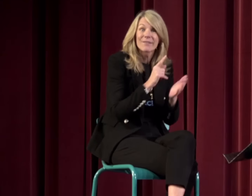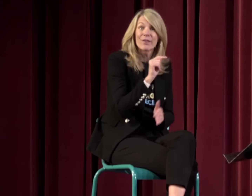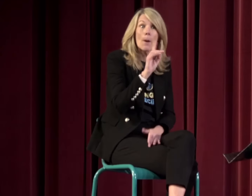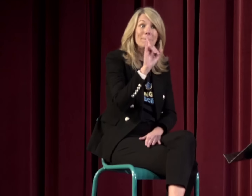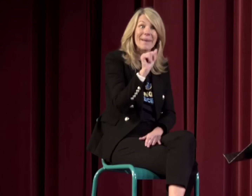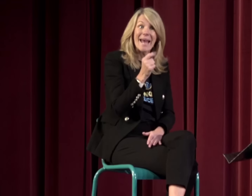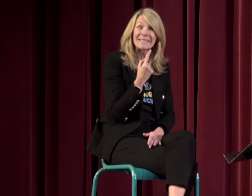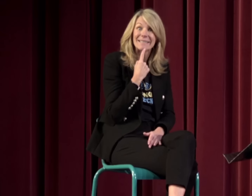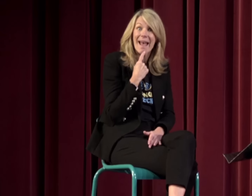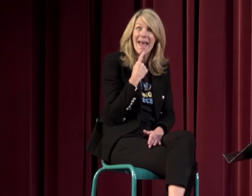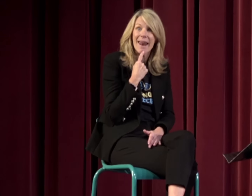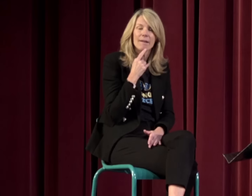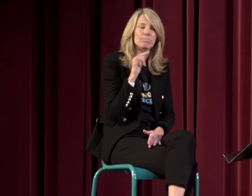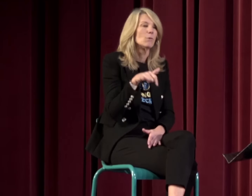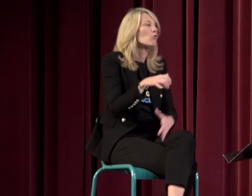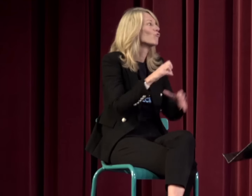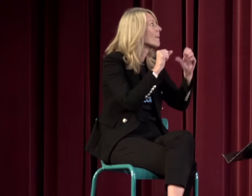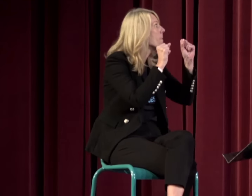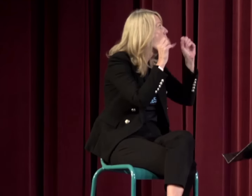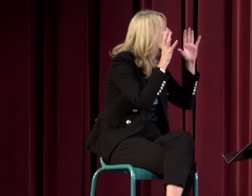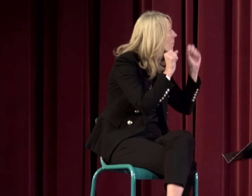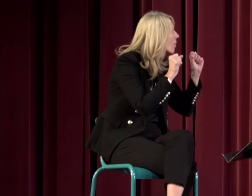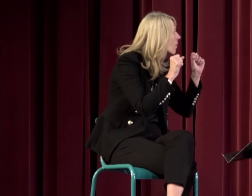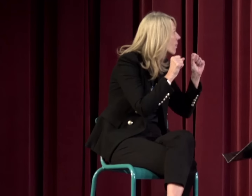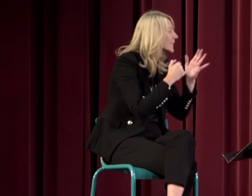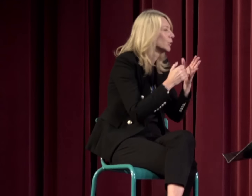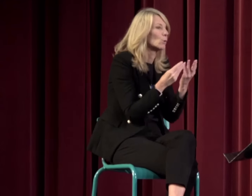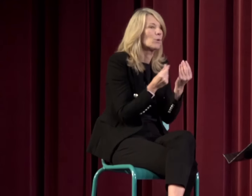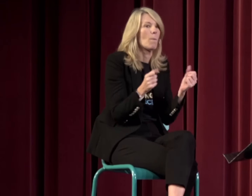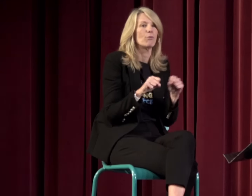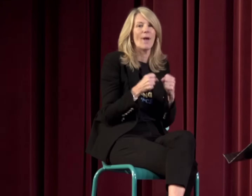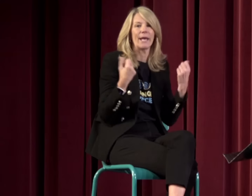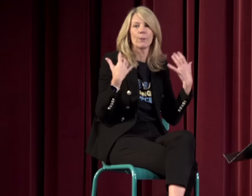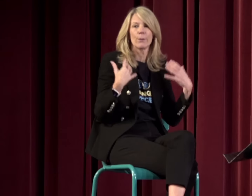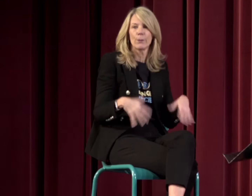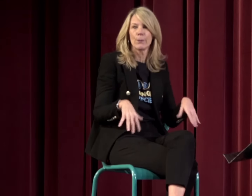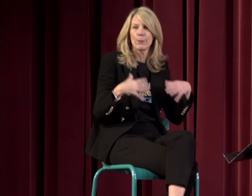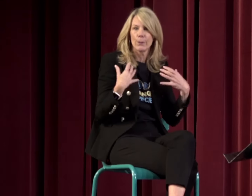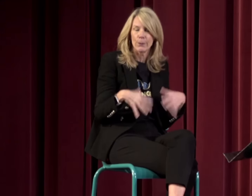Oftentimes media will say these are remarkable events. They are ground breaking events in fact.